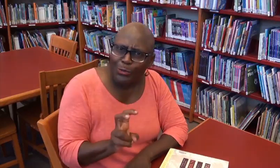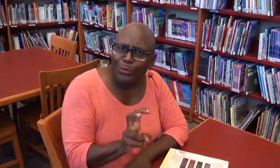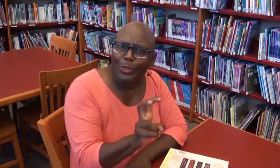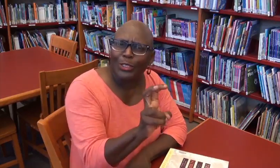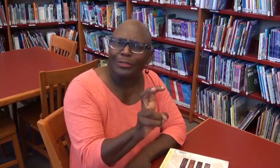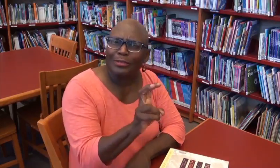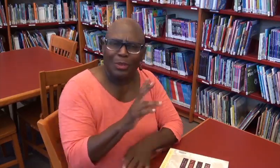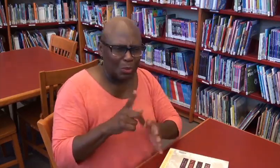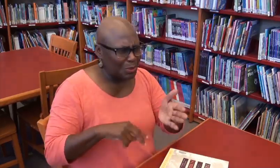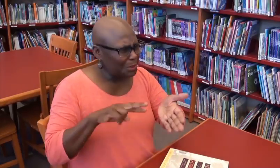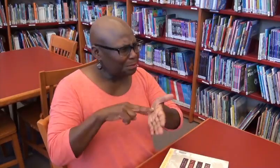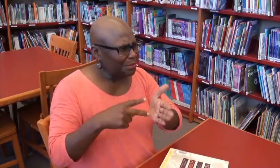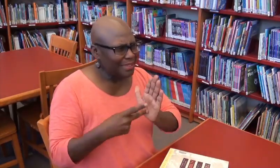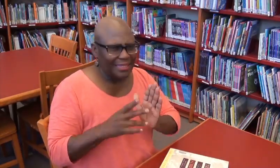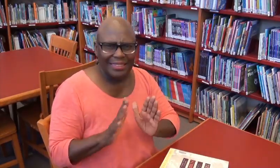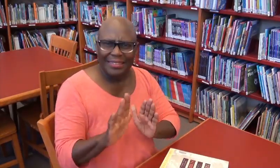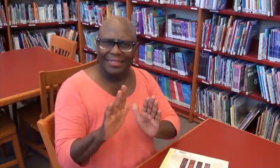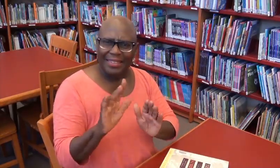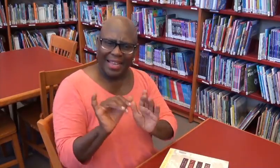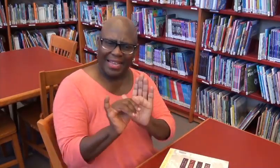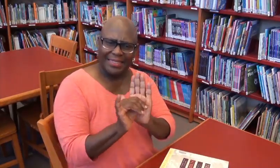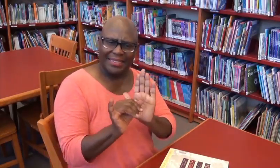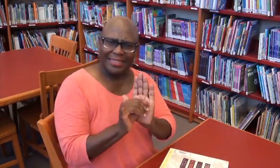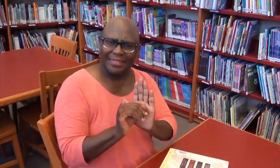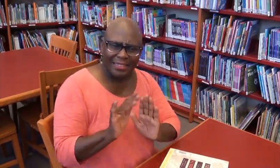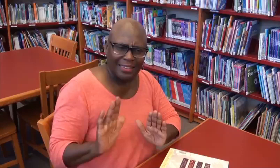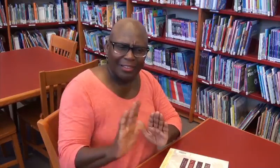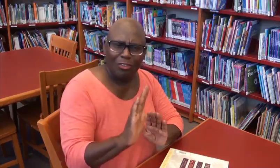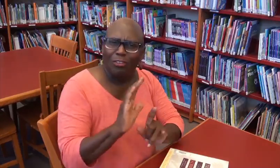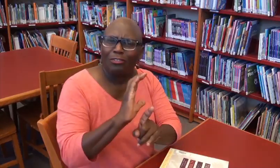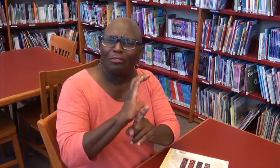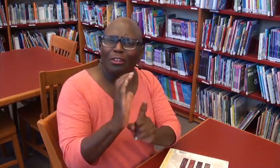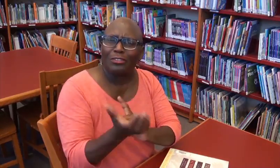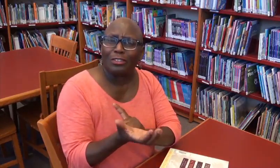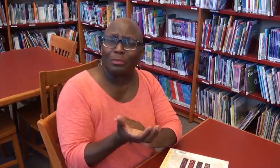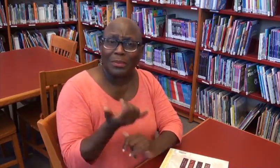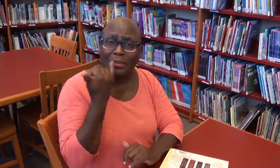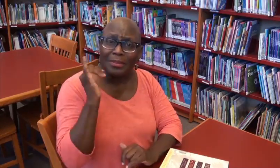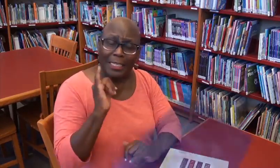must undertake a journey to understand their own culture and identity: